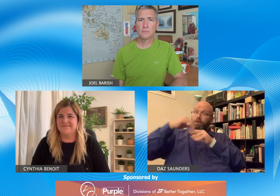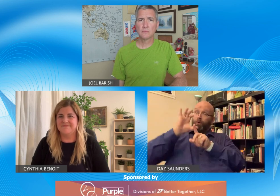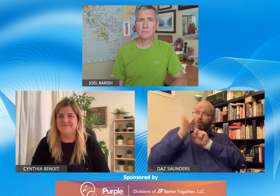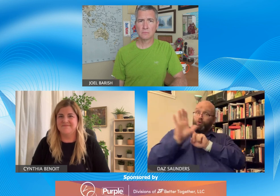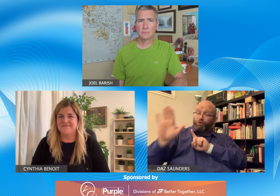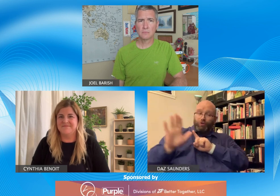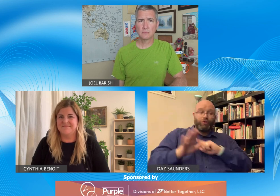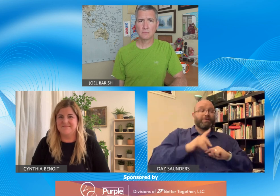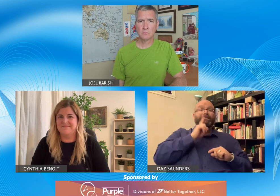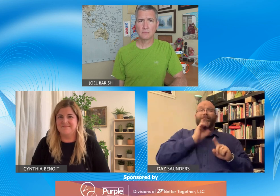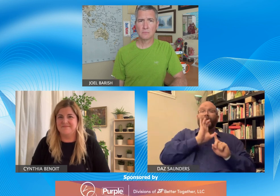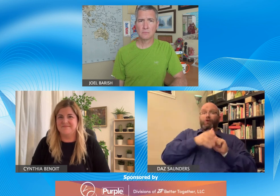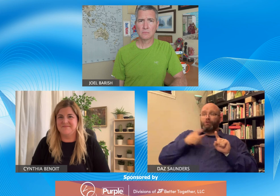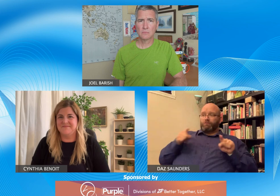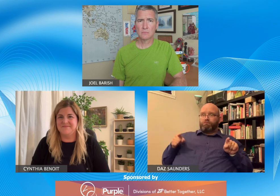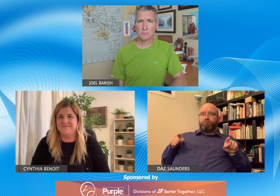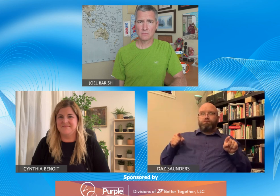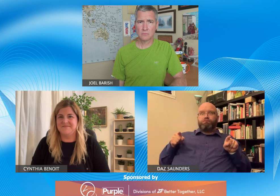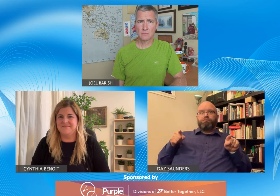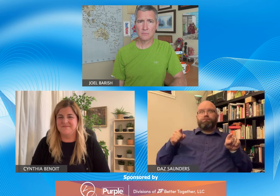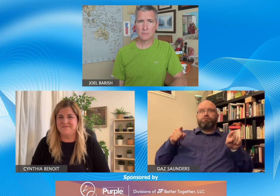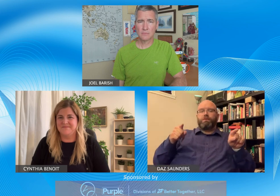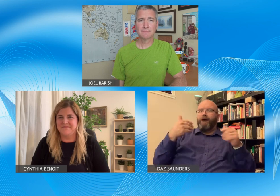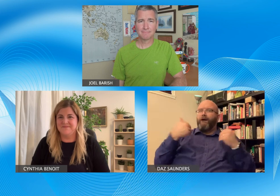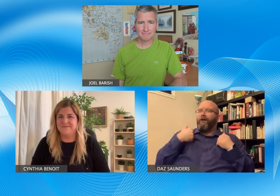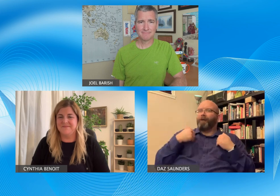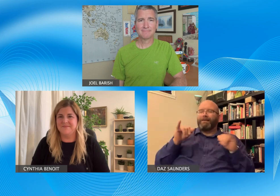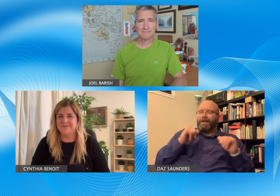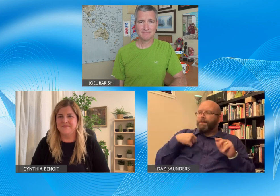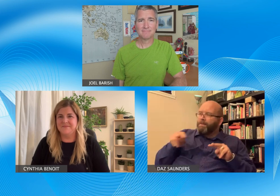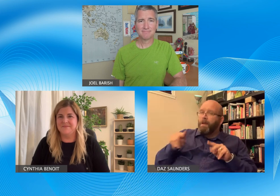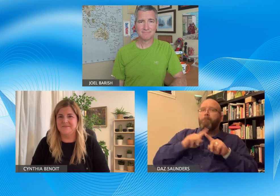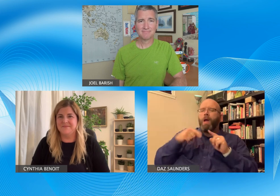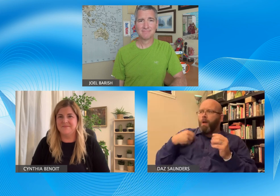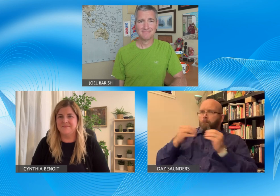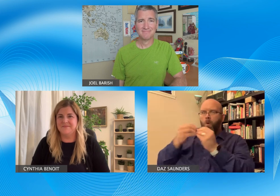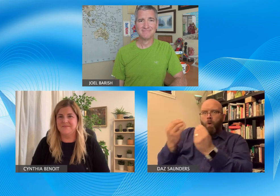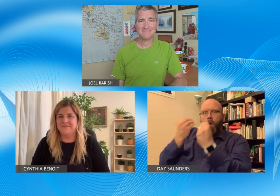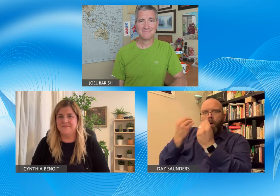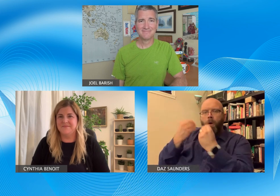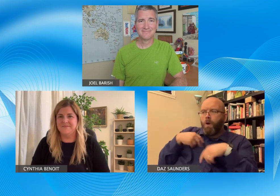There is a parallel between indigenous and Deaf cultures. But I felt I learned way more from them.